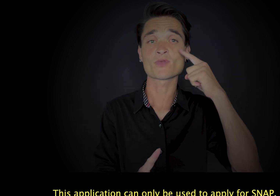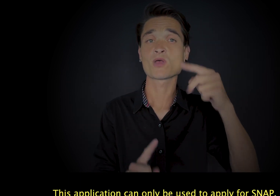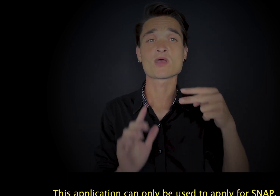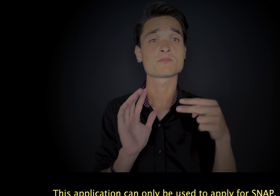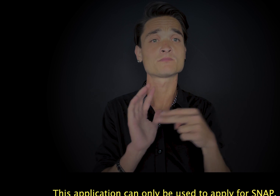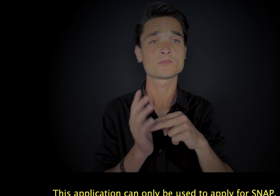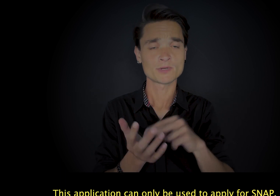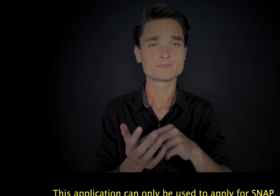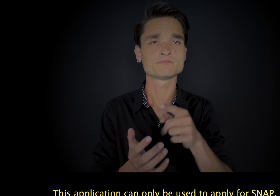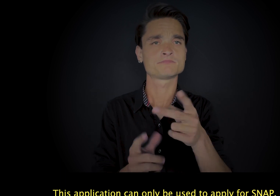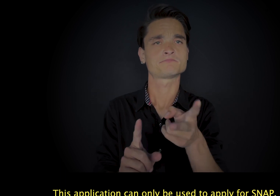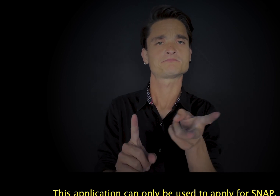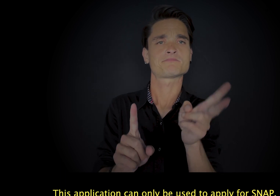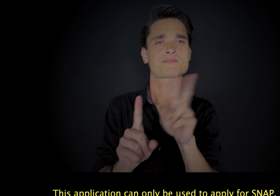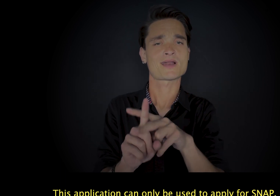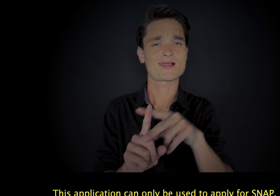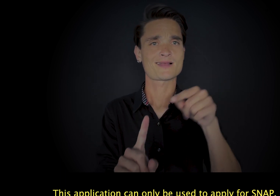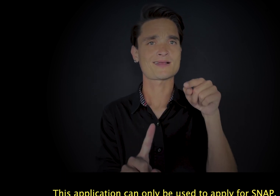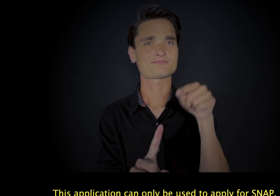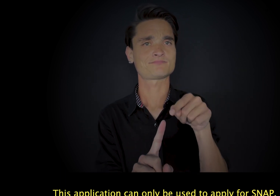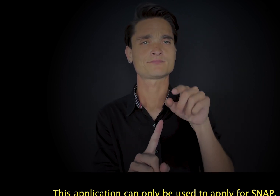This application can only be used to apply for SNAP.